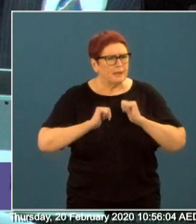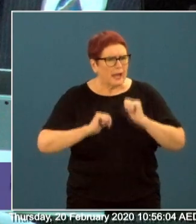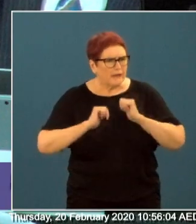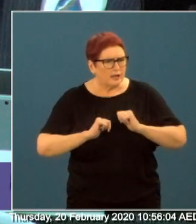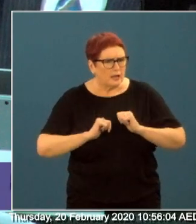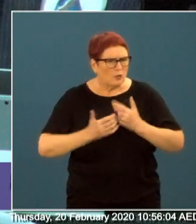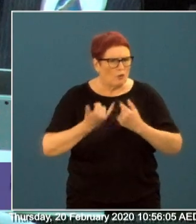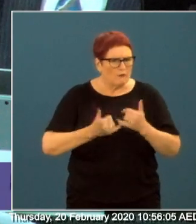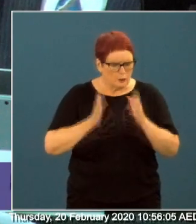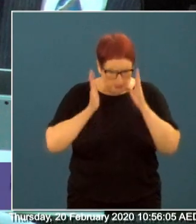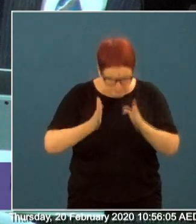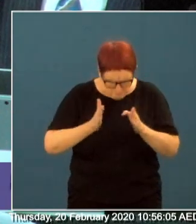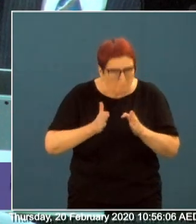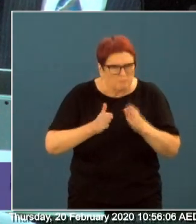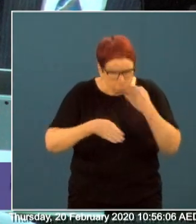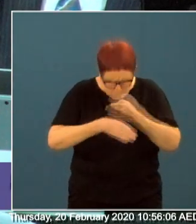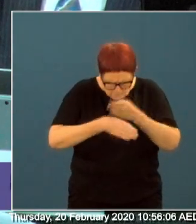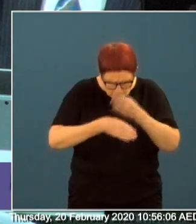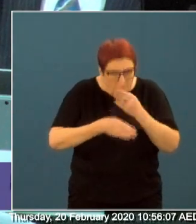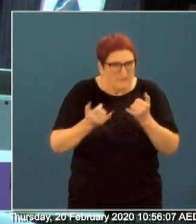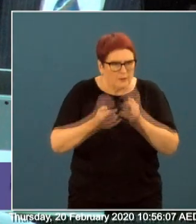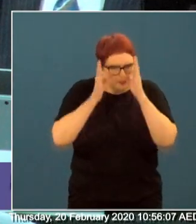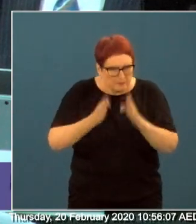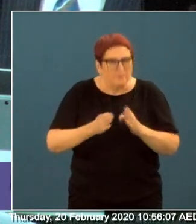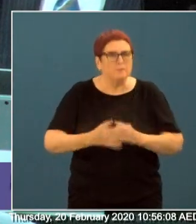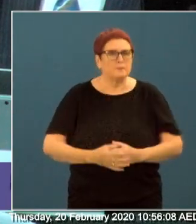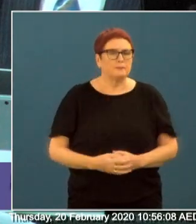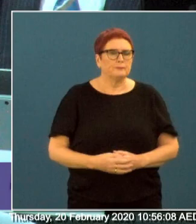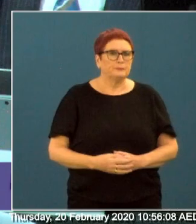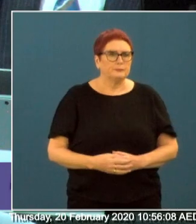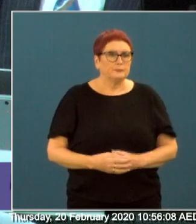And would it be fair to say that, in terms of this particular disorder,